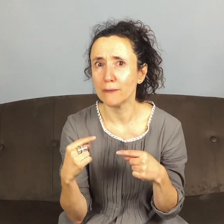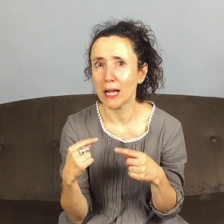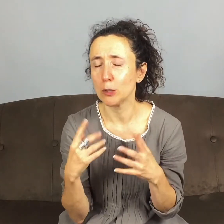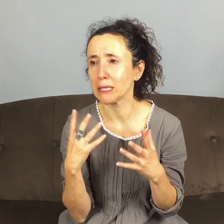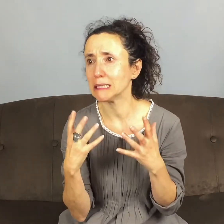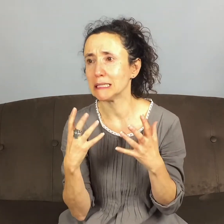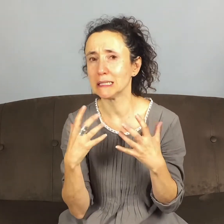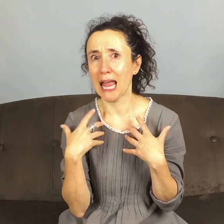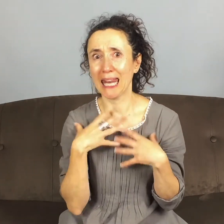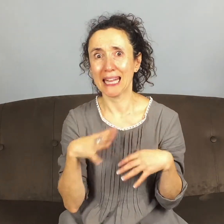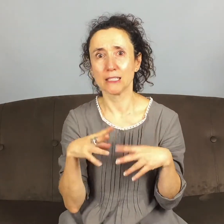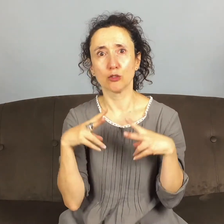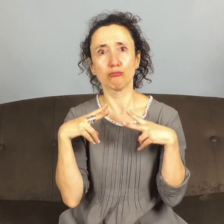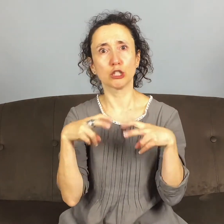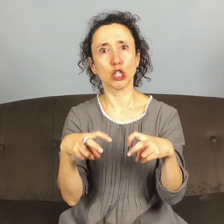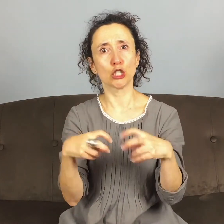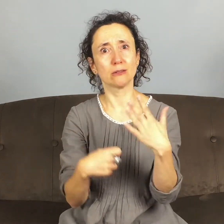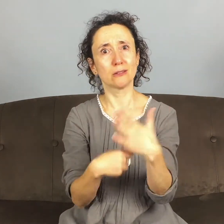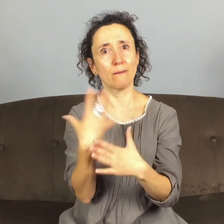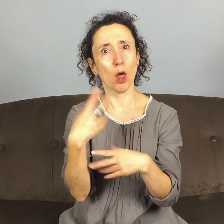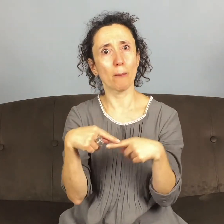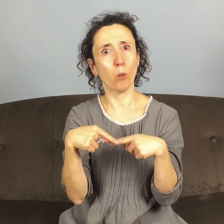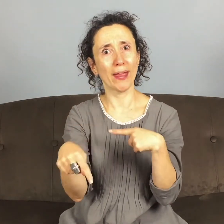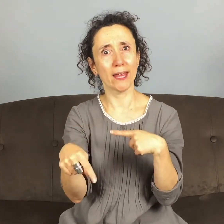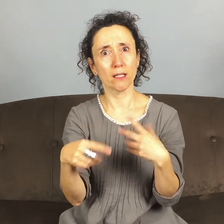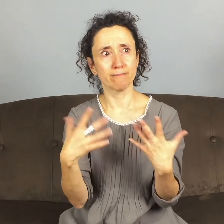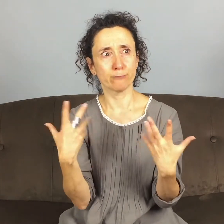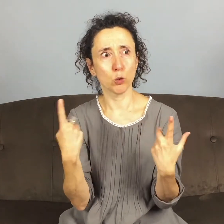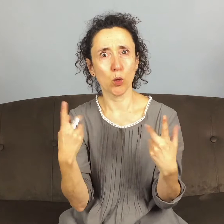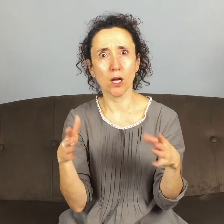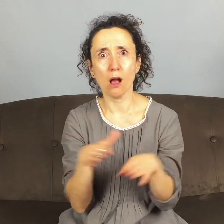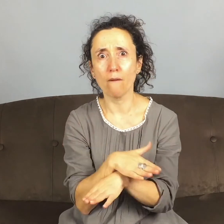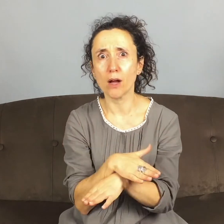I was looking for one to participate in a research and development week and I suddenly